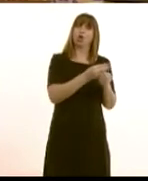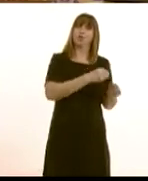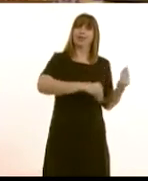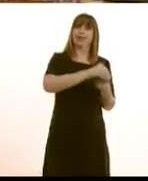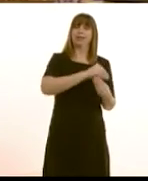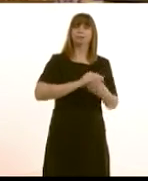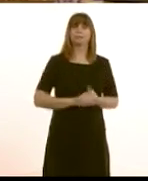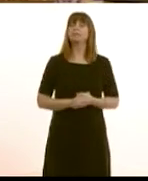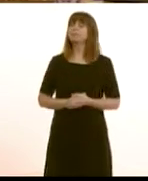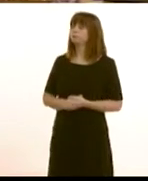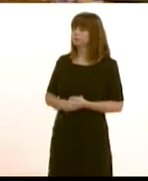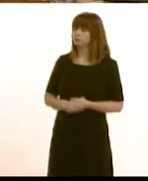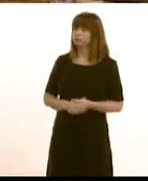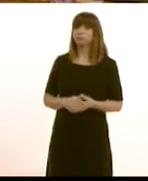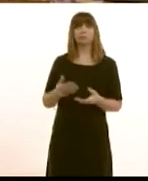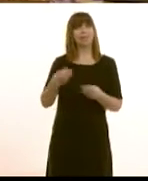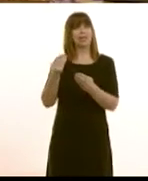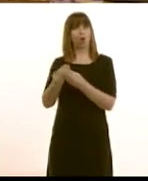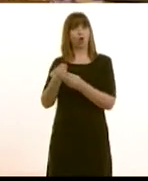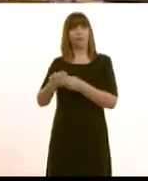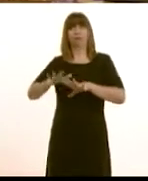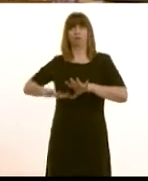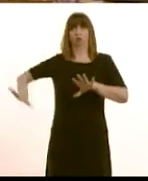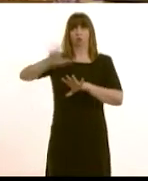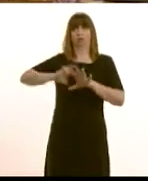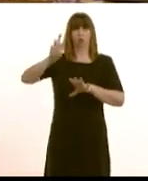region, as indeed the economy of Wales, is a priority for the Welsh Government, and we